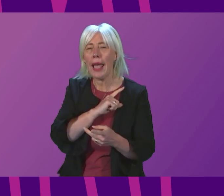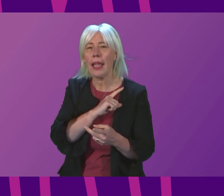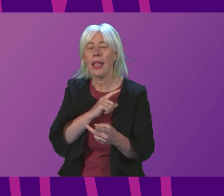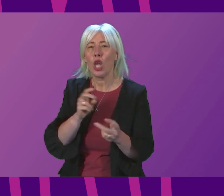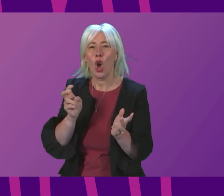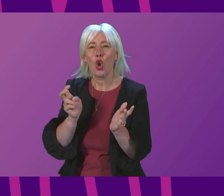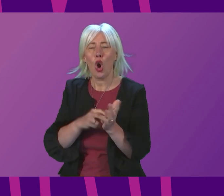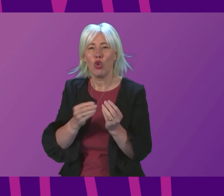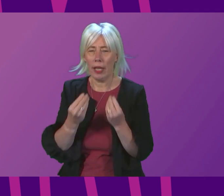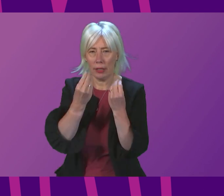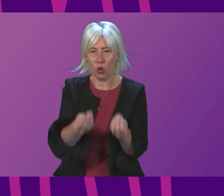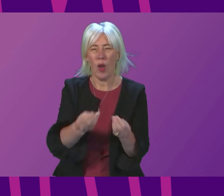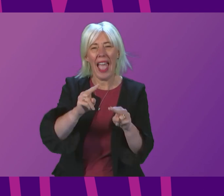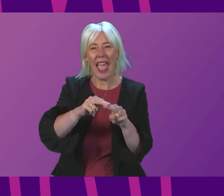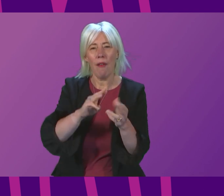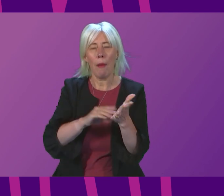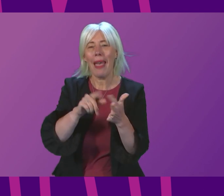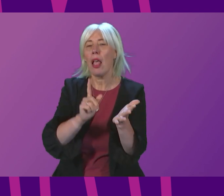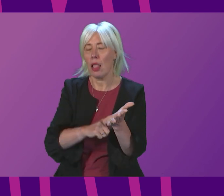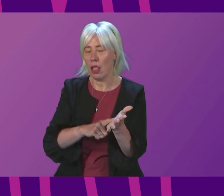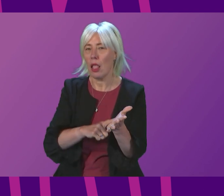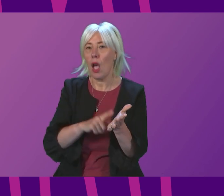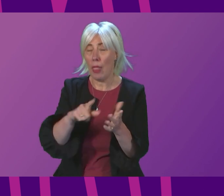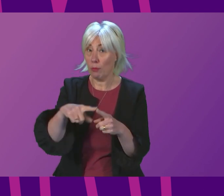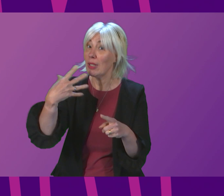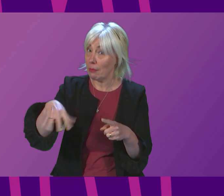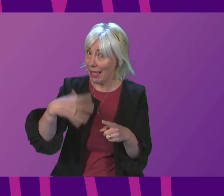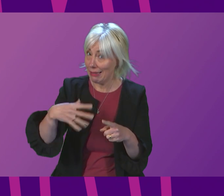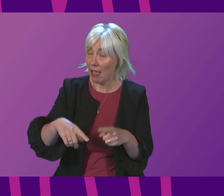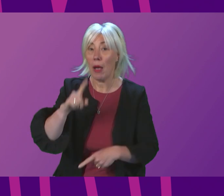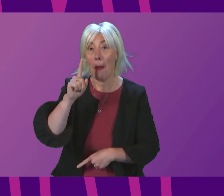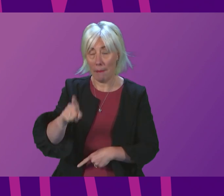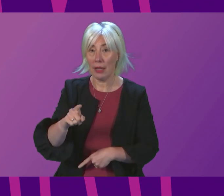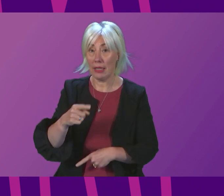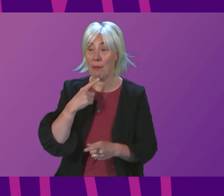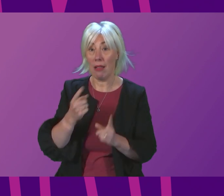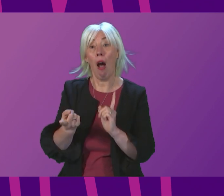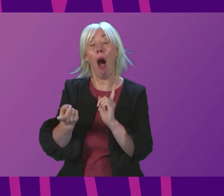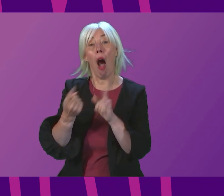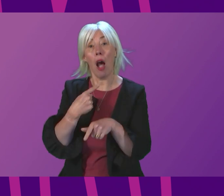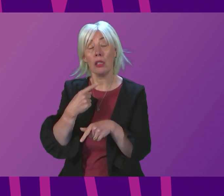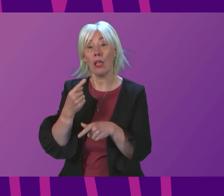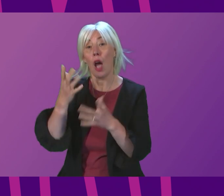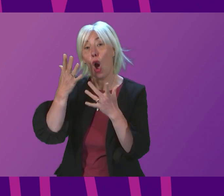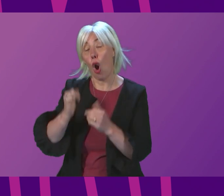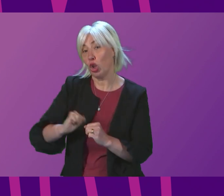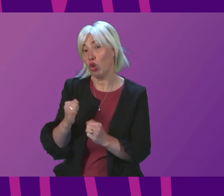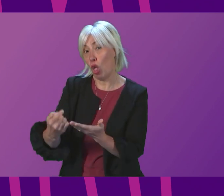to FMEL when it was the most expensive bid. That question, too, is answered in the Audit Scotland report.